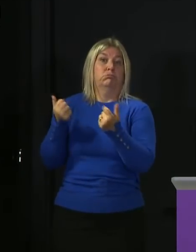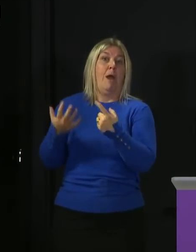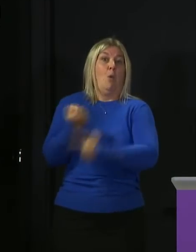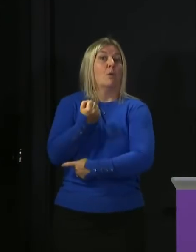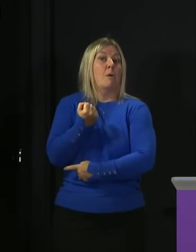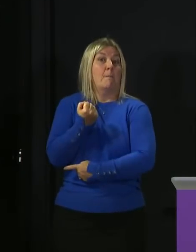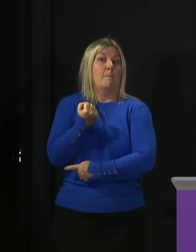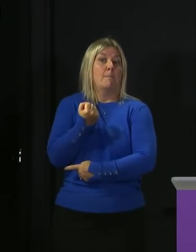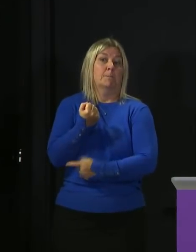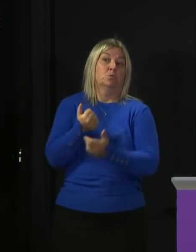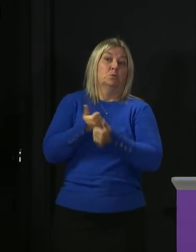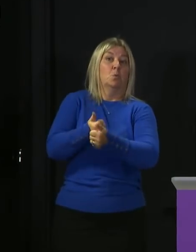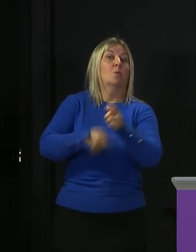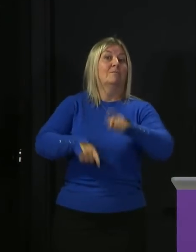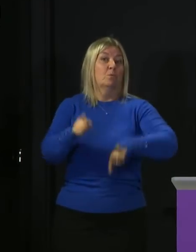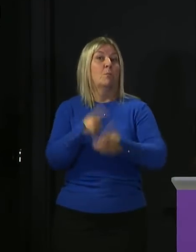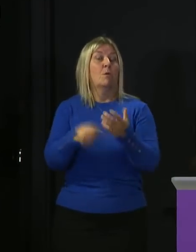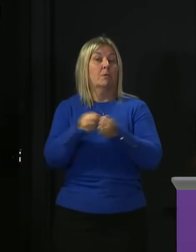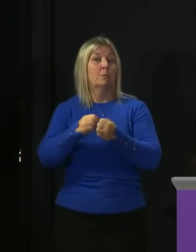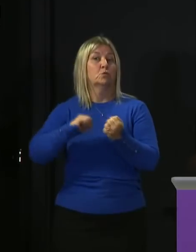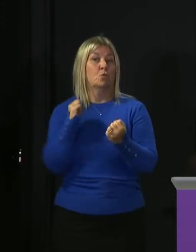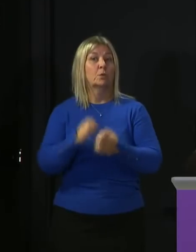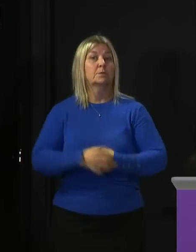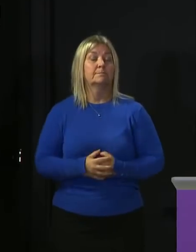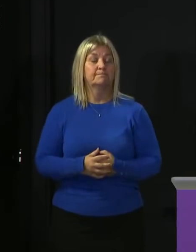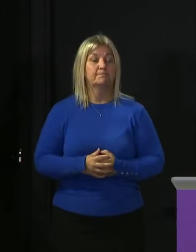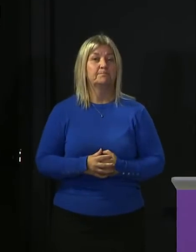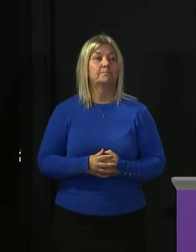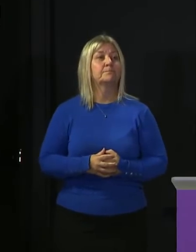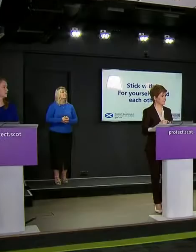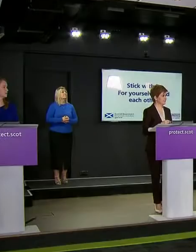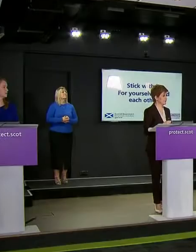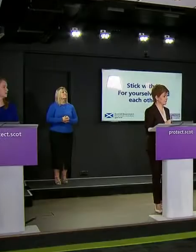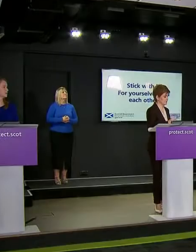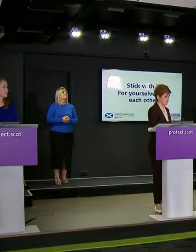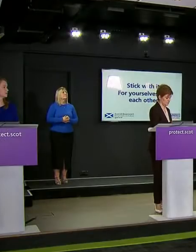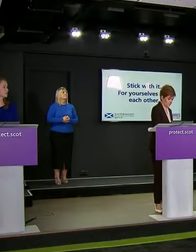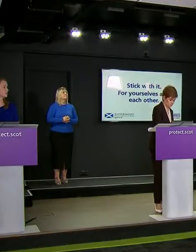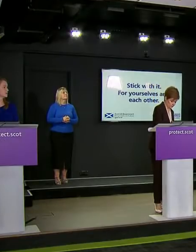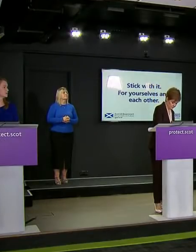Paul Smith from Central FM. Good afternoon, First Minister. We spoke to a